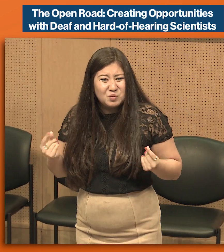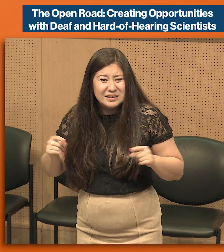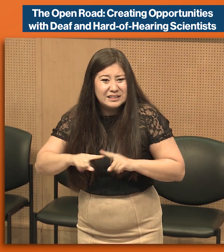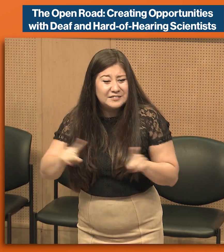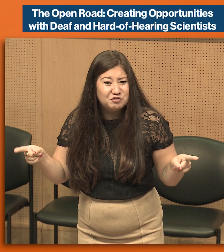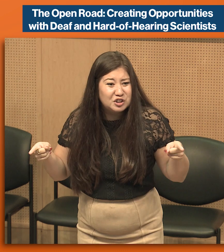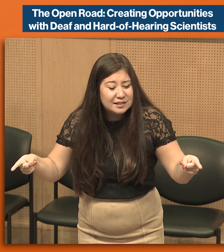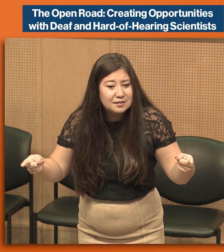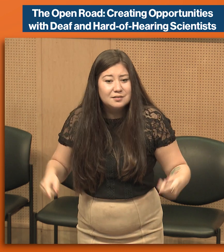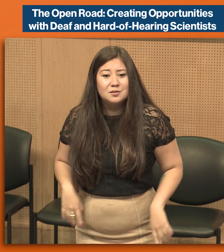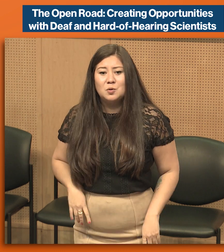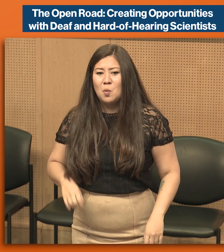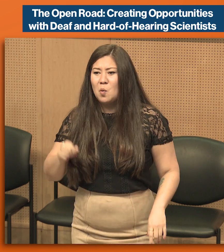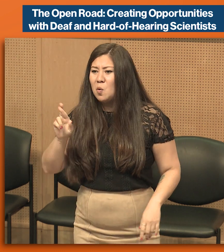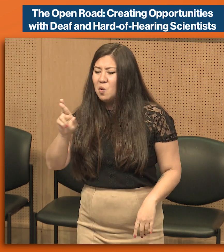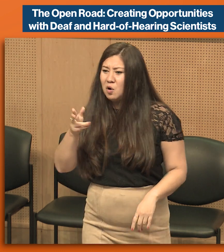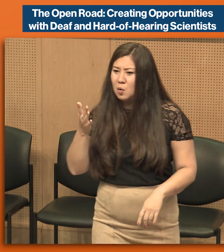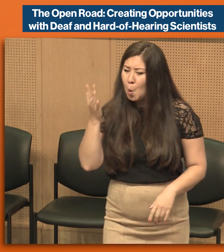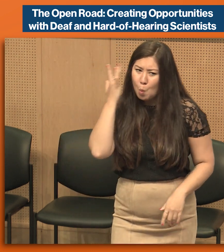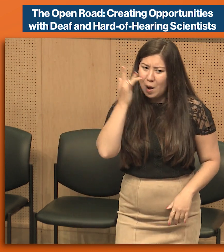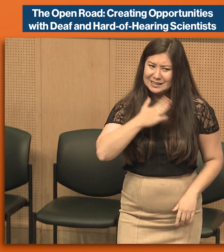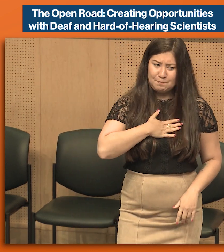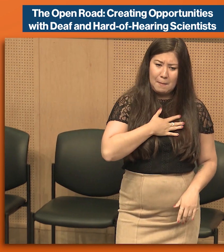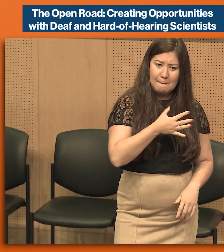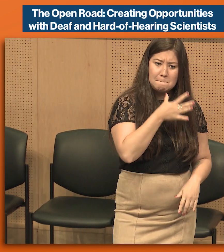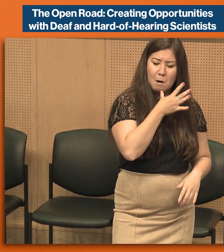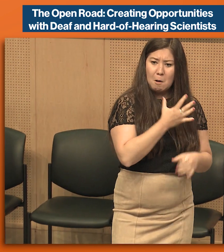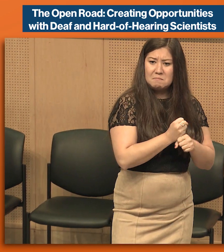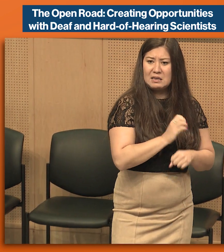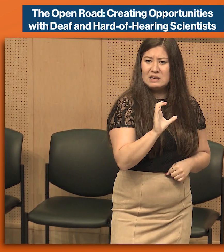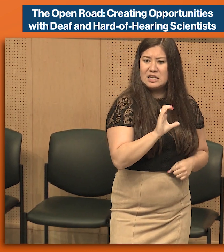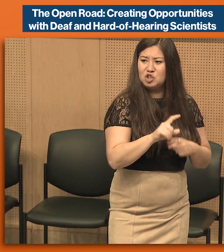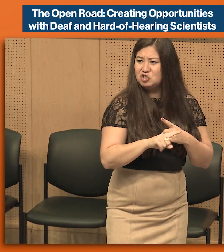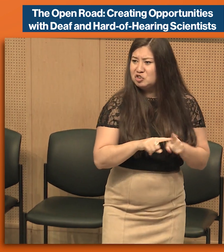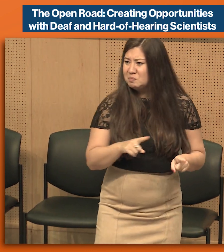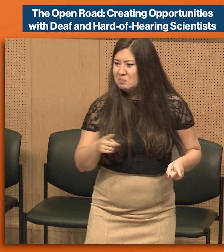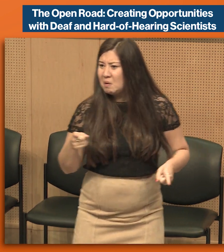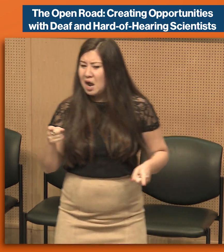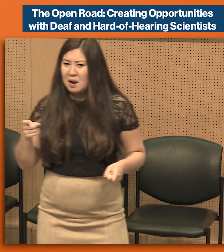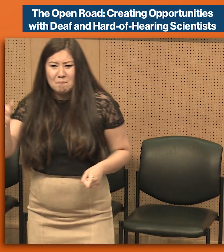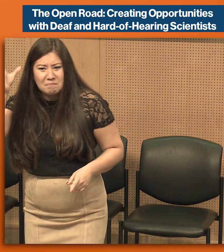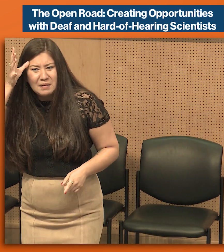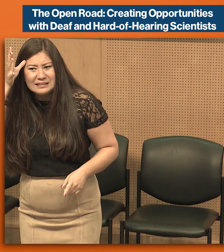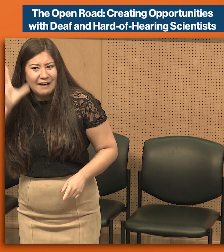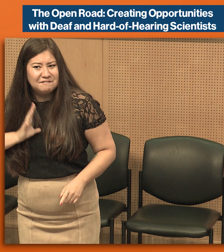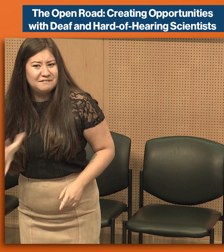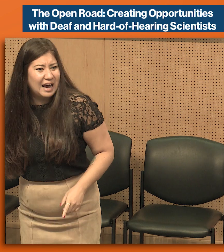and other people don't, and some people are wondering, you know, why does my mom have cancer